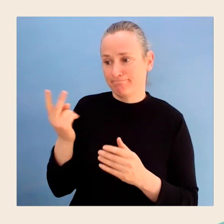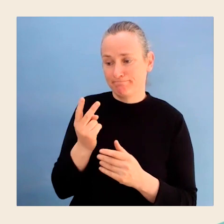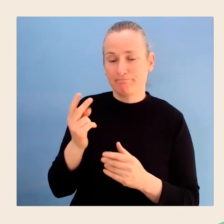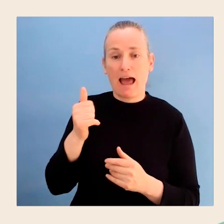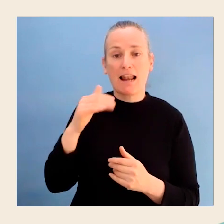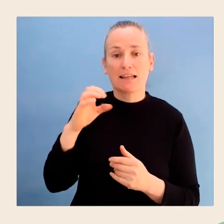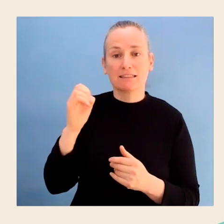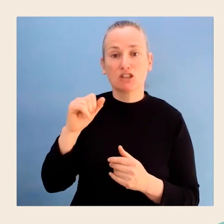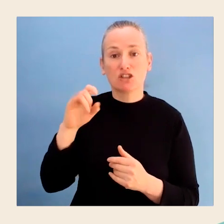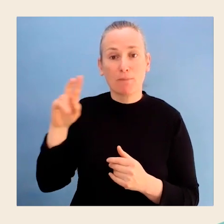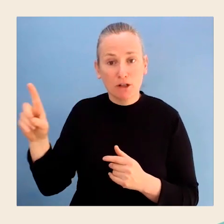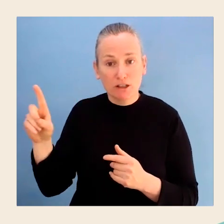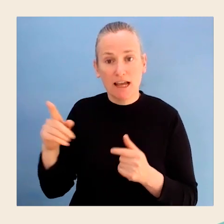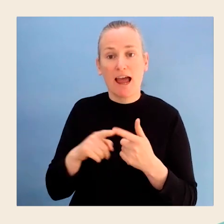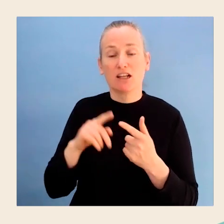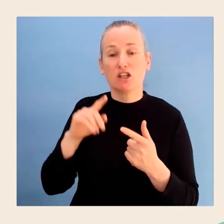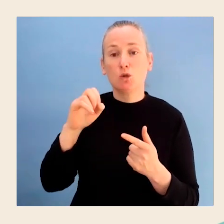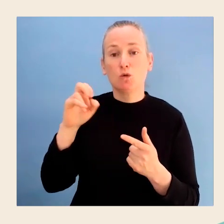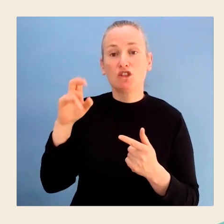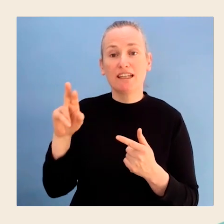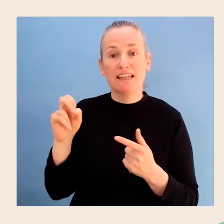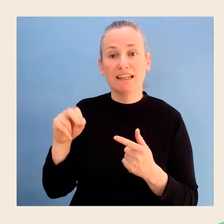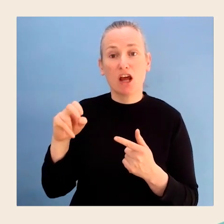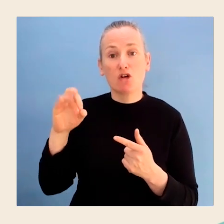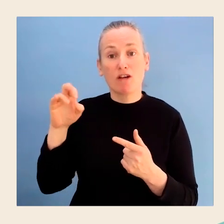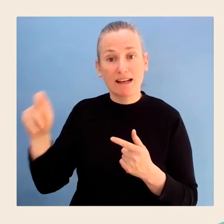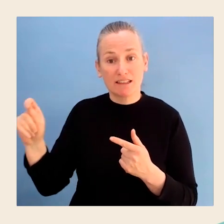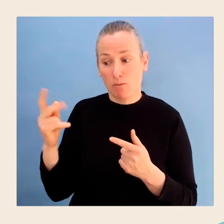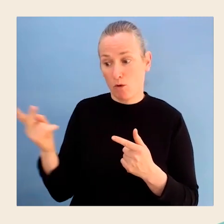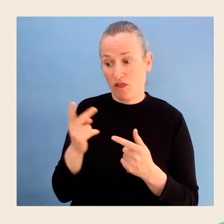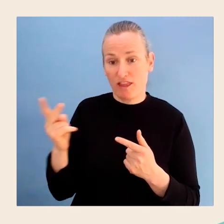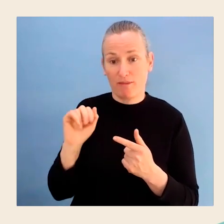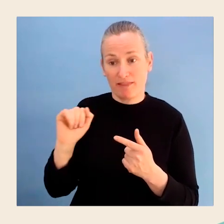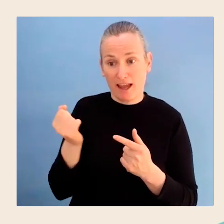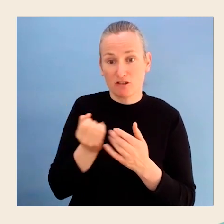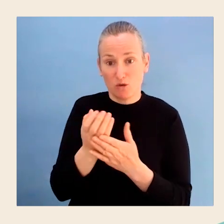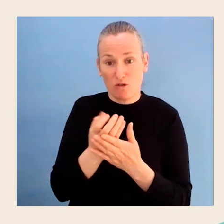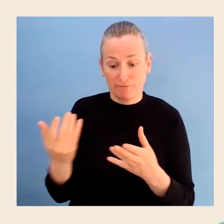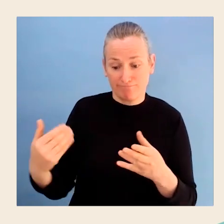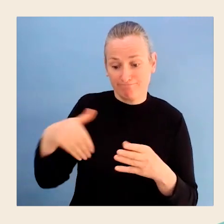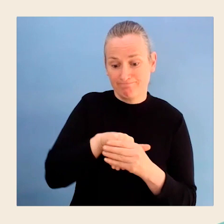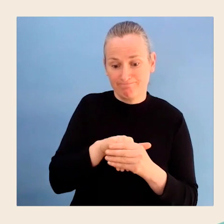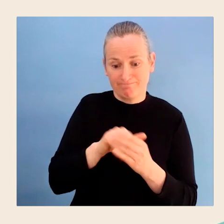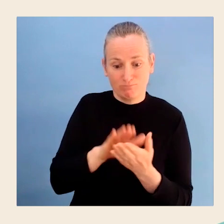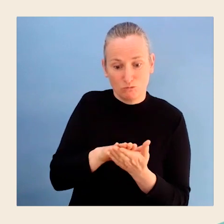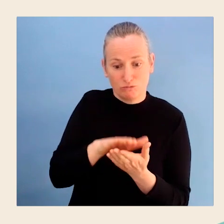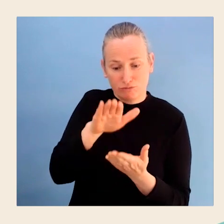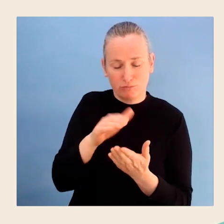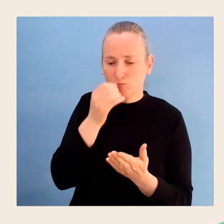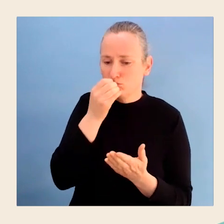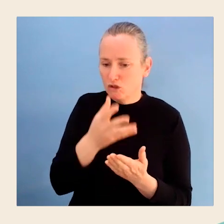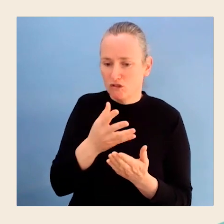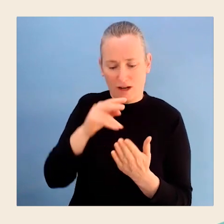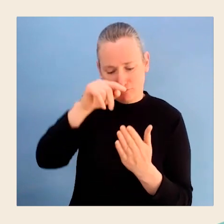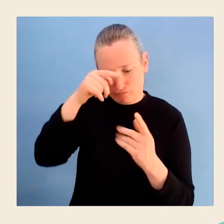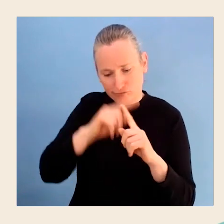two of over 35 contributors whose words and thoughts make up the content of this rich and diverse publication.